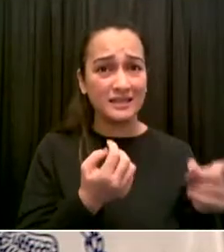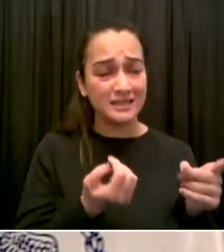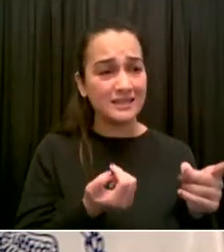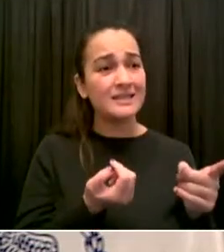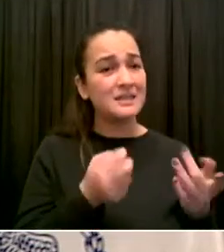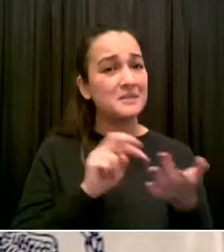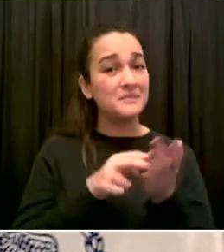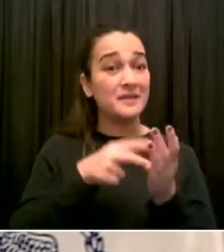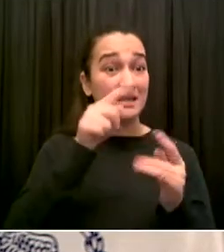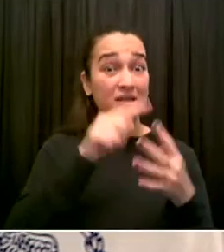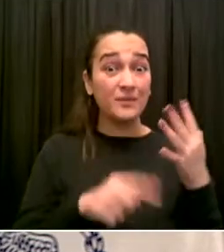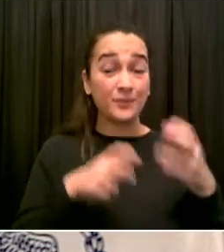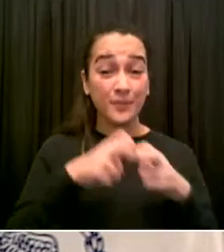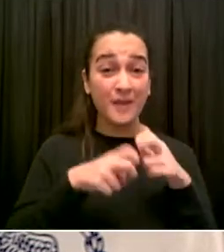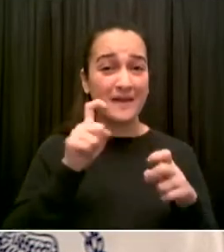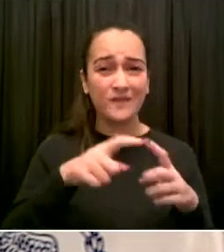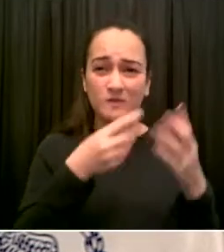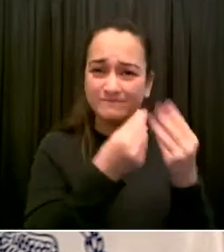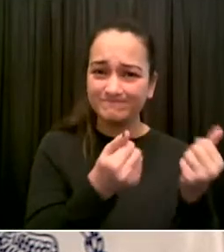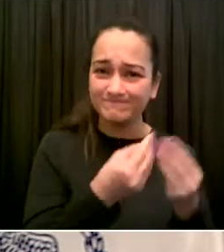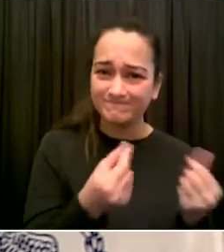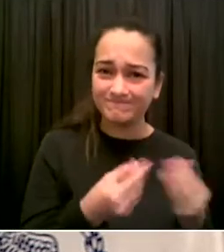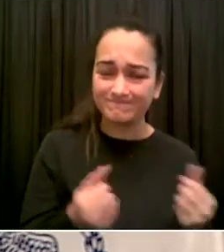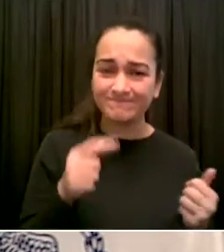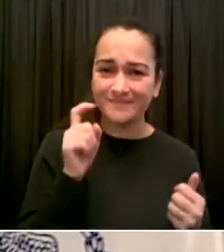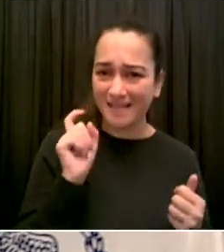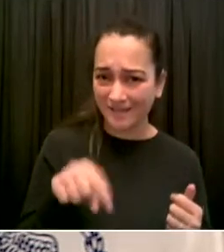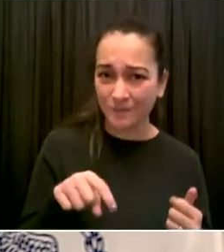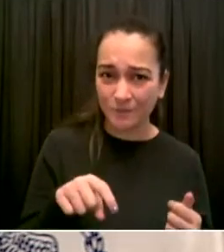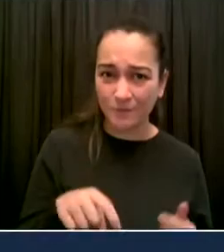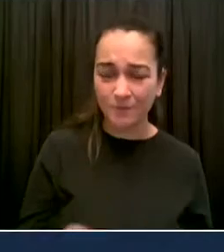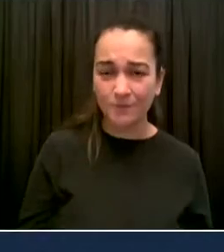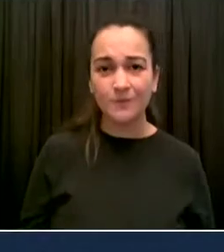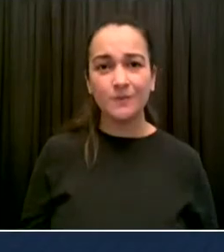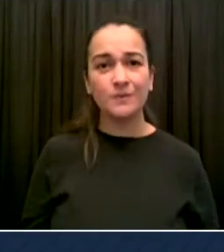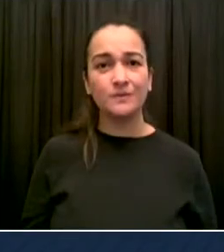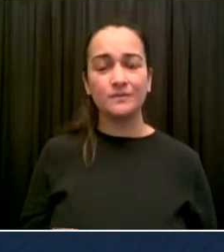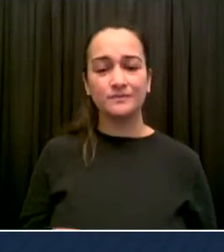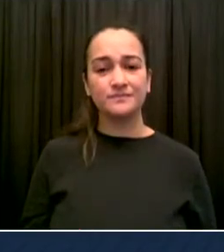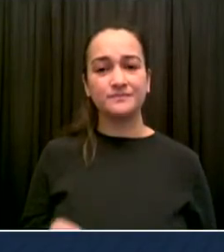SOME OF WHICH ARE HISTORIC, SOME OF WHICH ARE FROM COVID, SOME OF WHICH ARE AREAS WE JUST